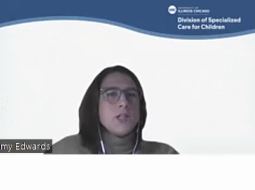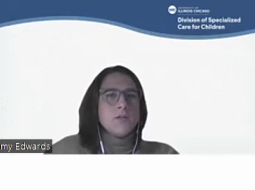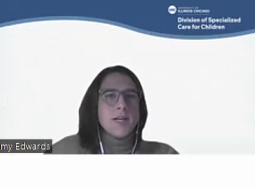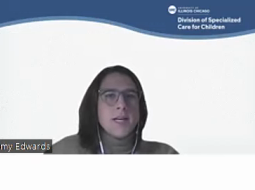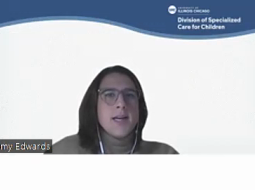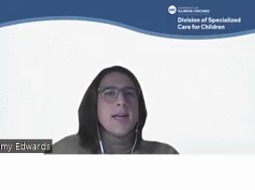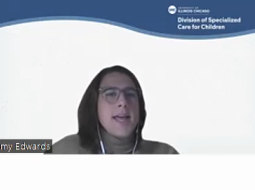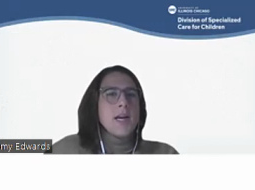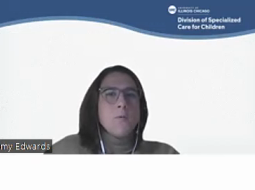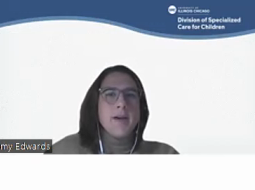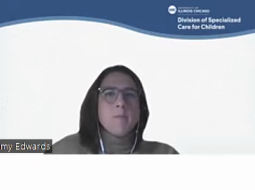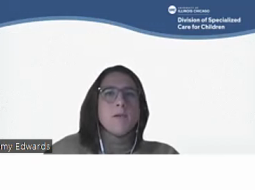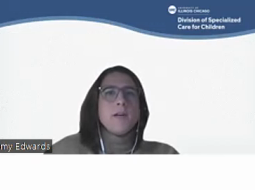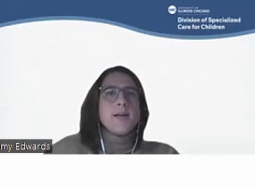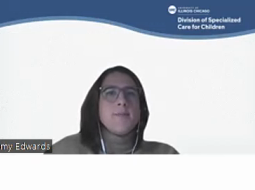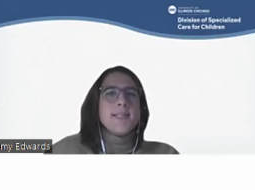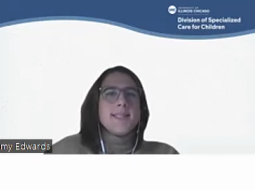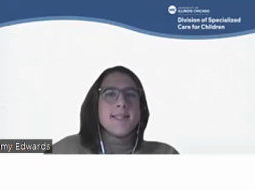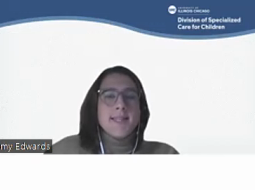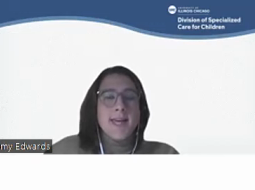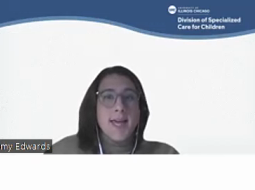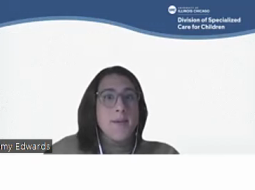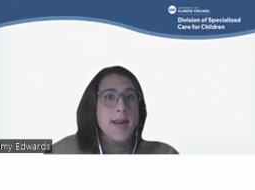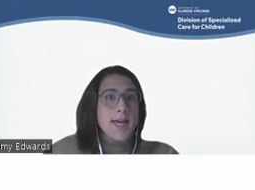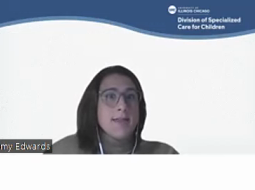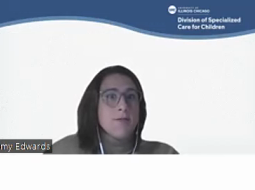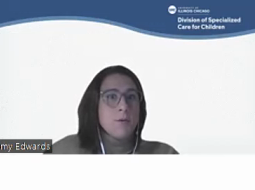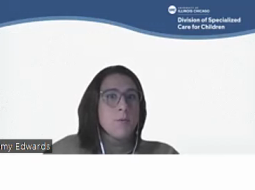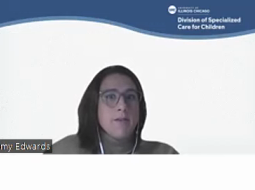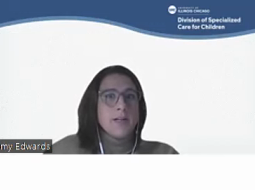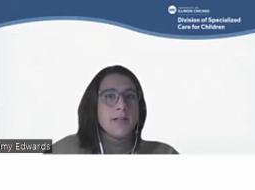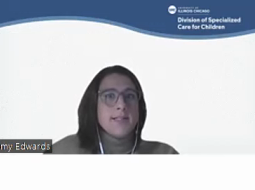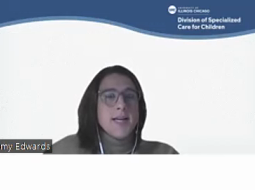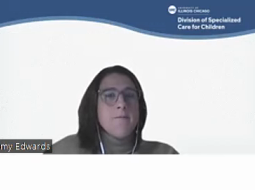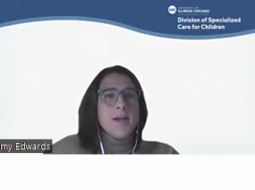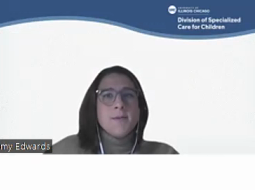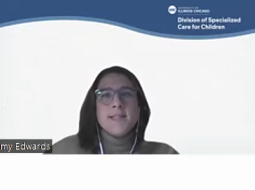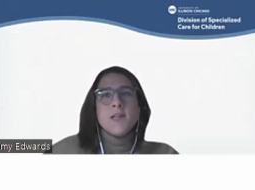their children in our waiver program since they get Medicaid through the waiver some families